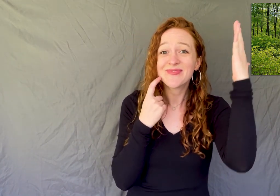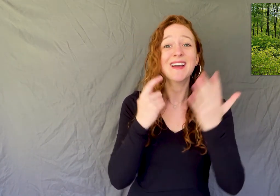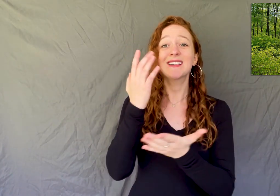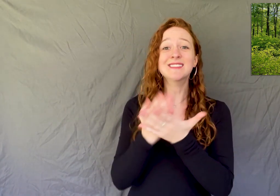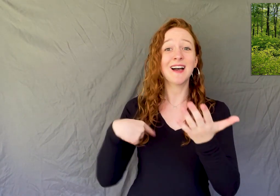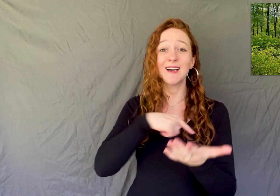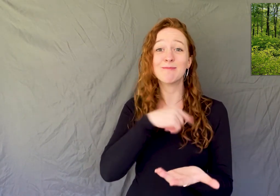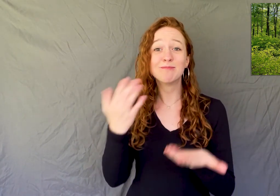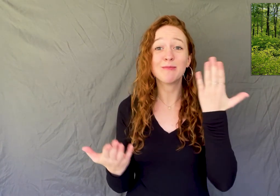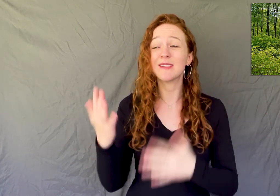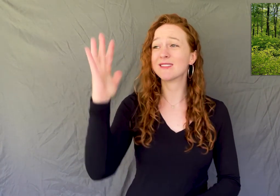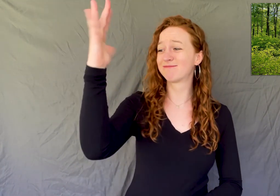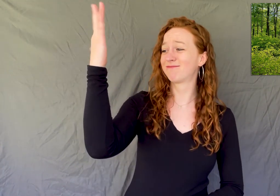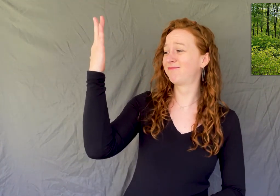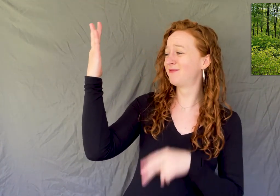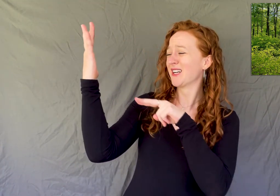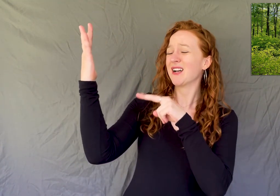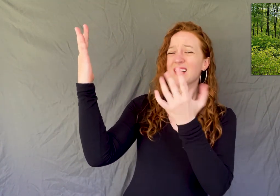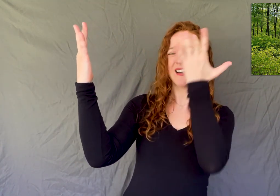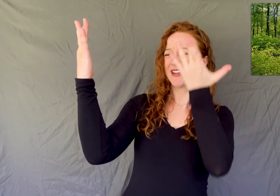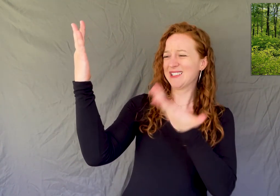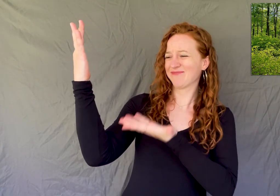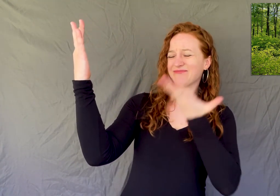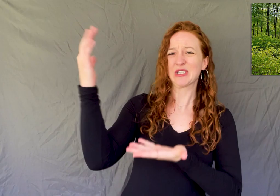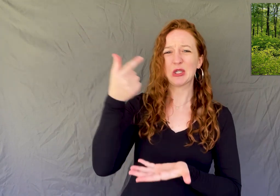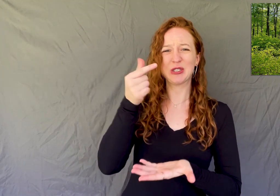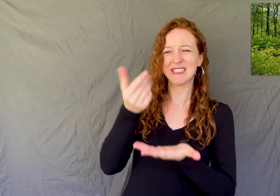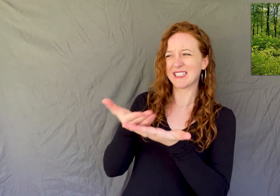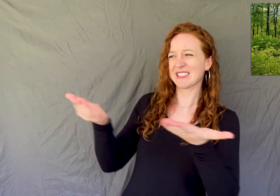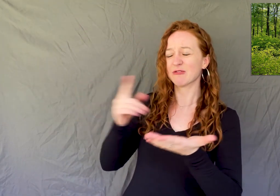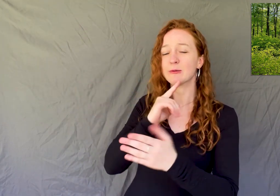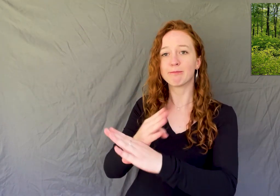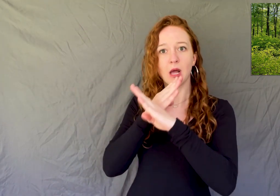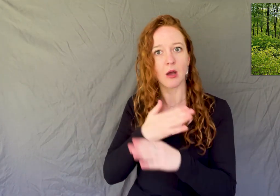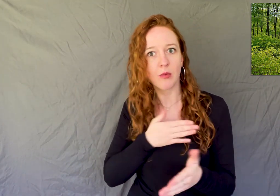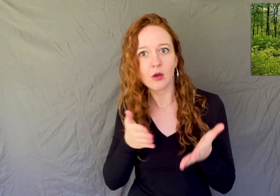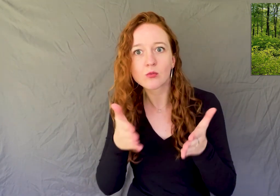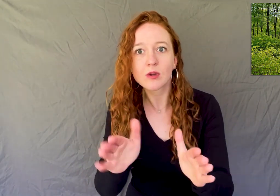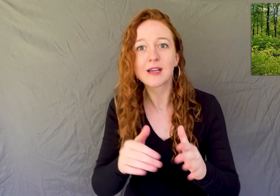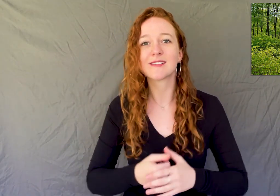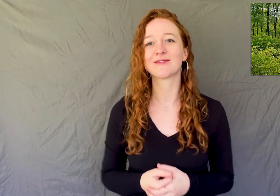while others might see them only as a green thing that stands in their way.